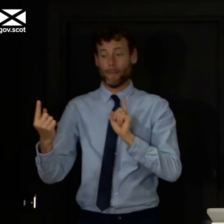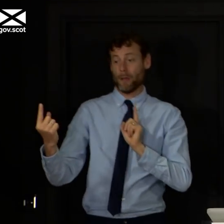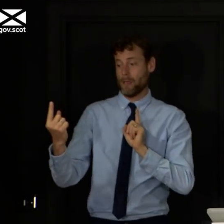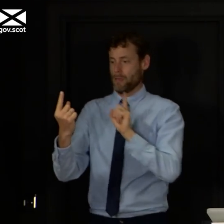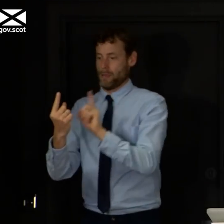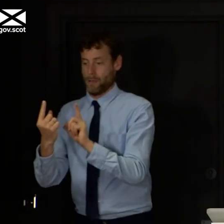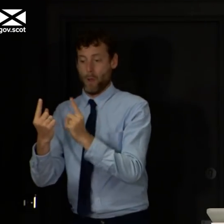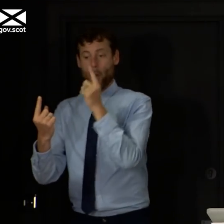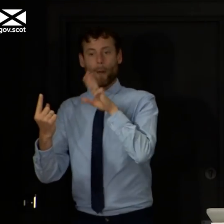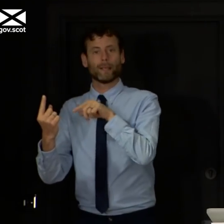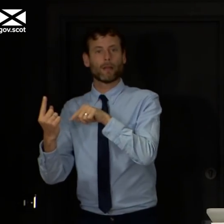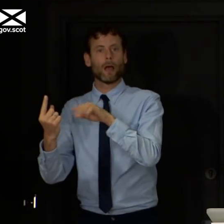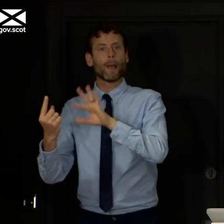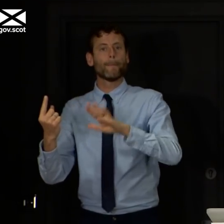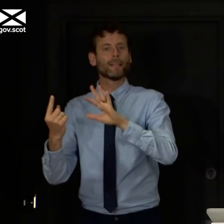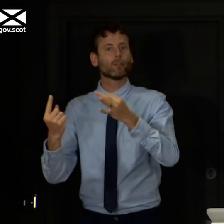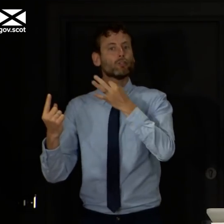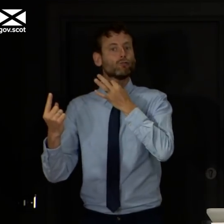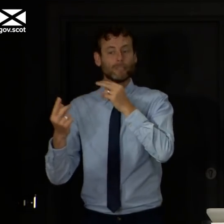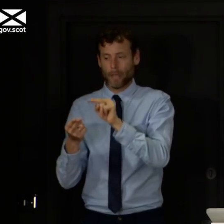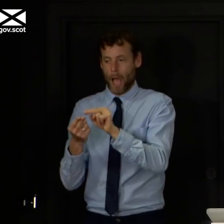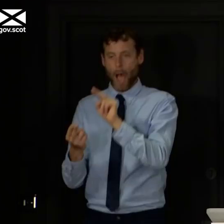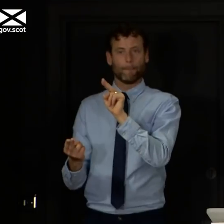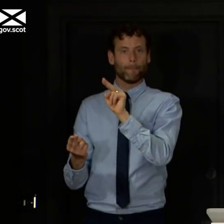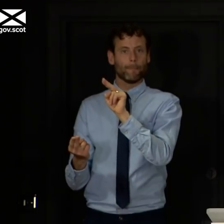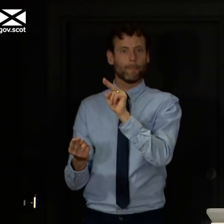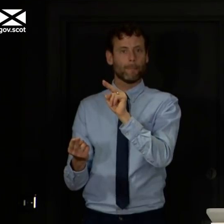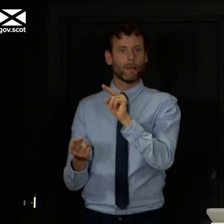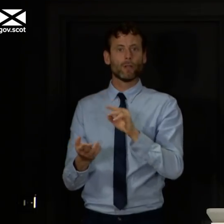is at two metres. So, this is about relative risk, it is not about saying a particular